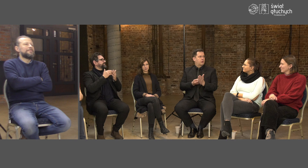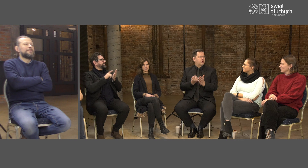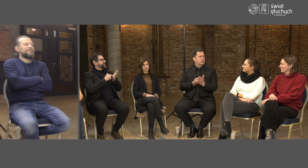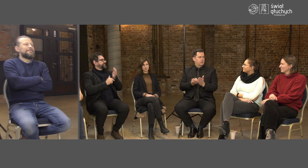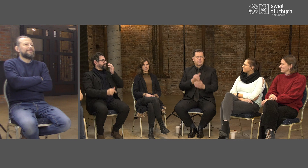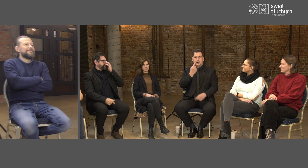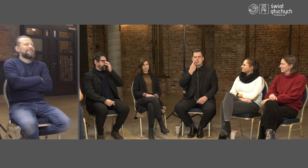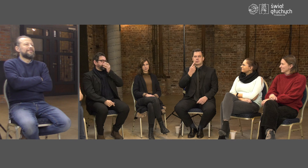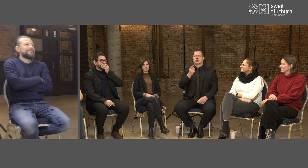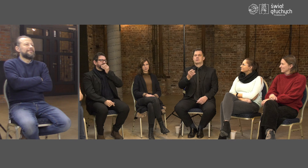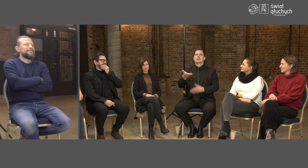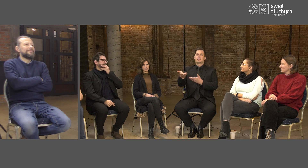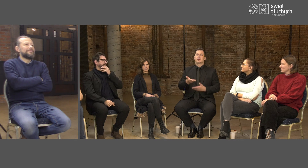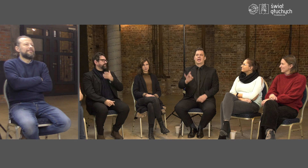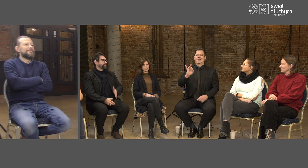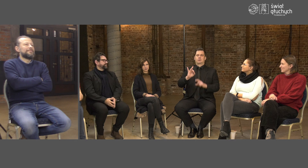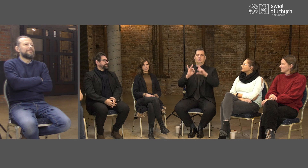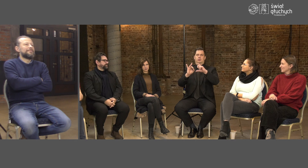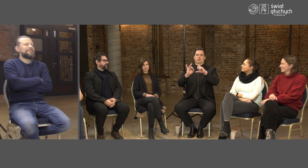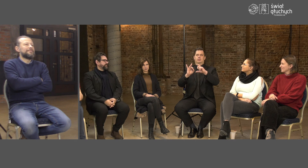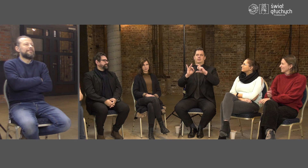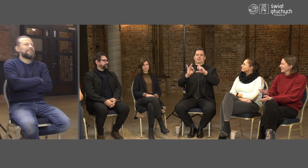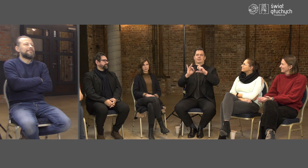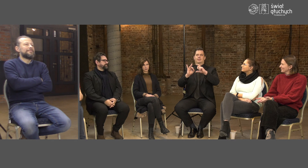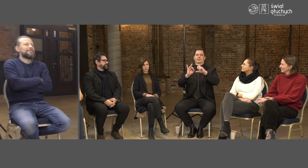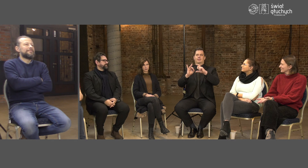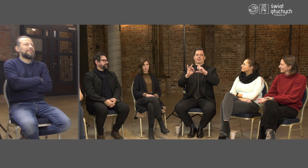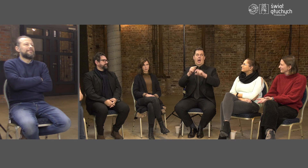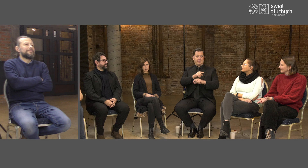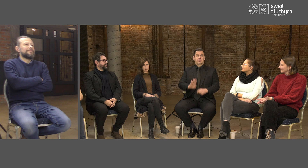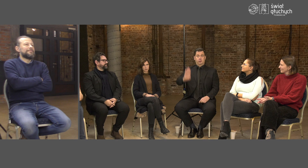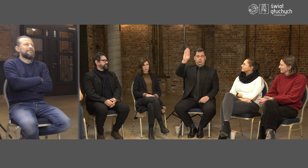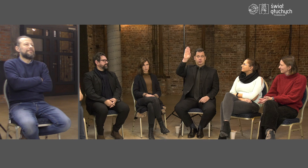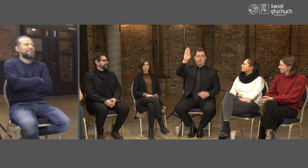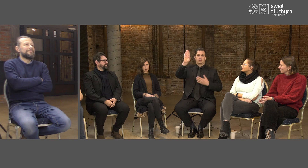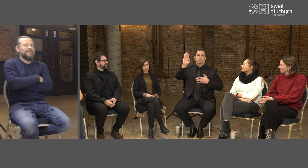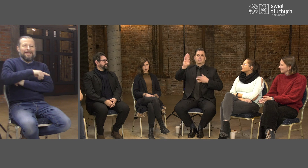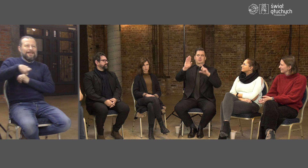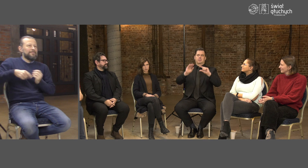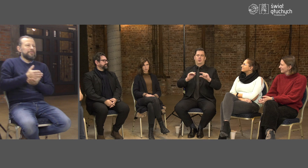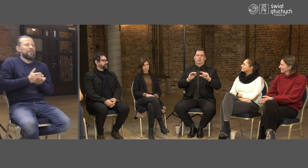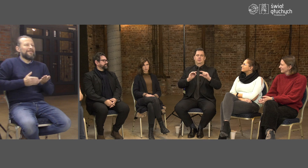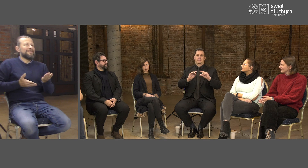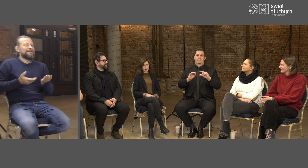I often see: "Inviting Deaf people" written with a capital "D." And people who identify with lowercase "d" were raising their hands.